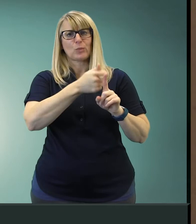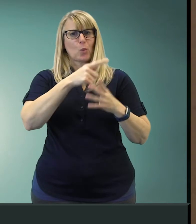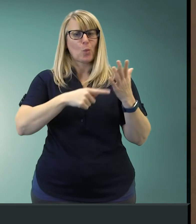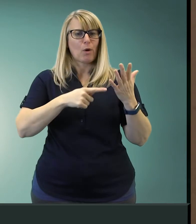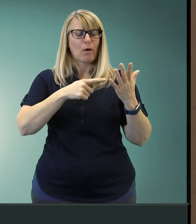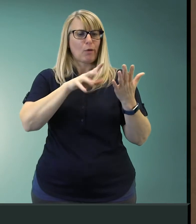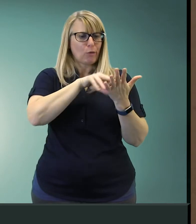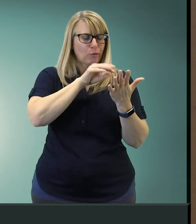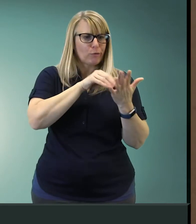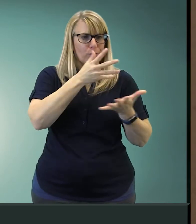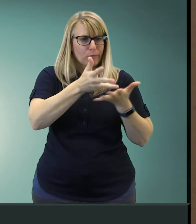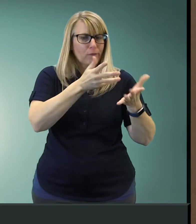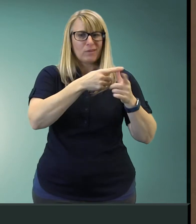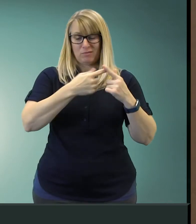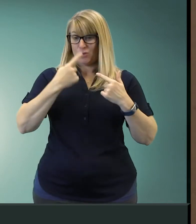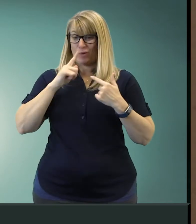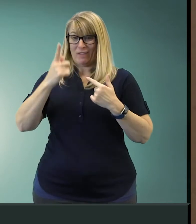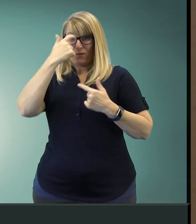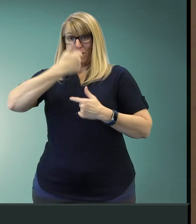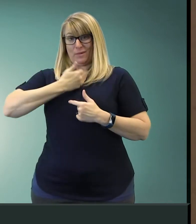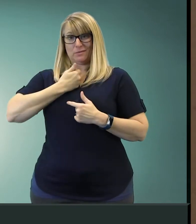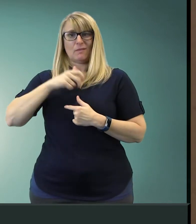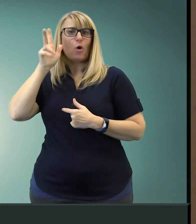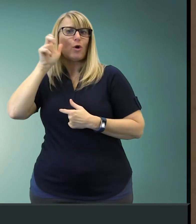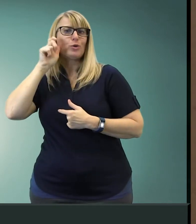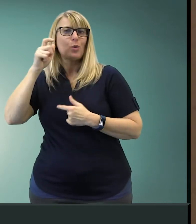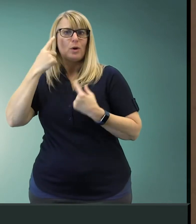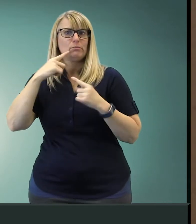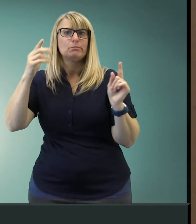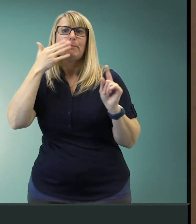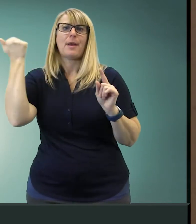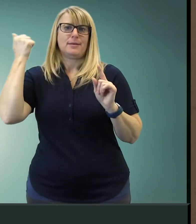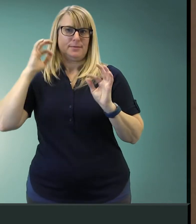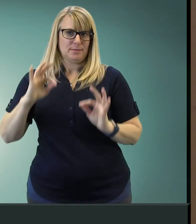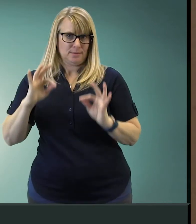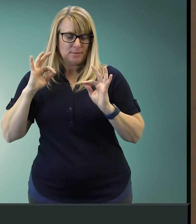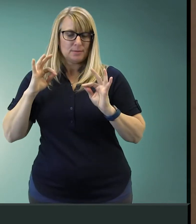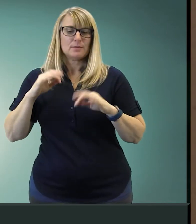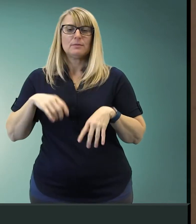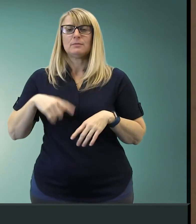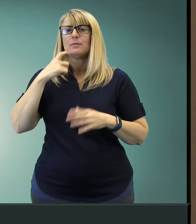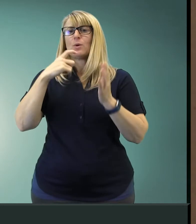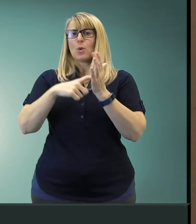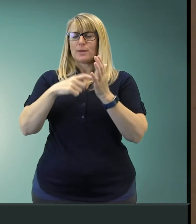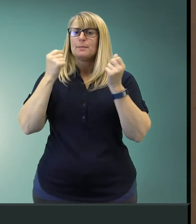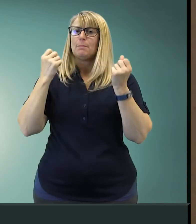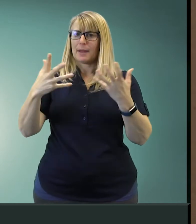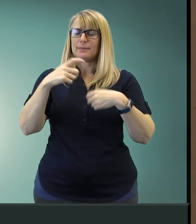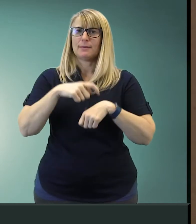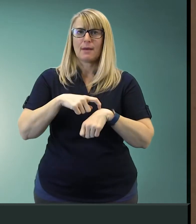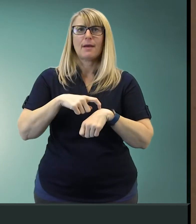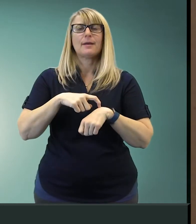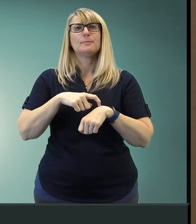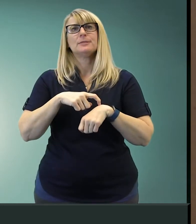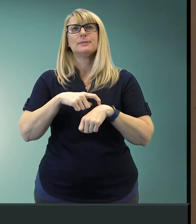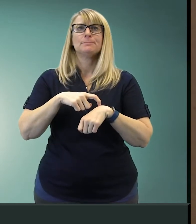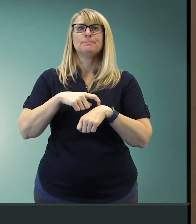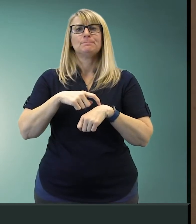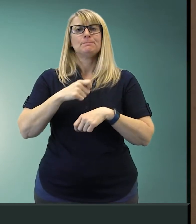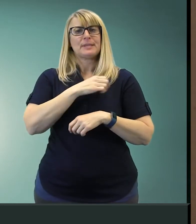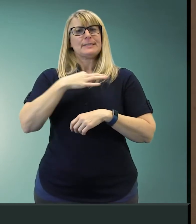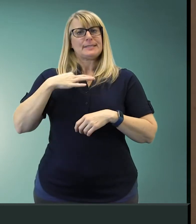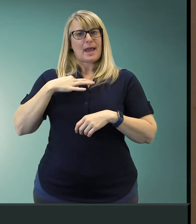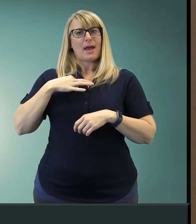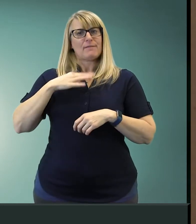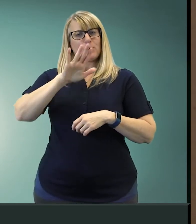For me, auditory worked the best. Then another thing that I noticed is a lot of times staff members